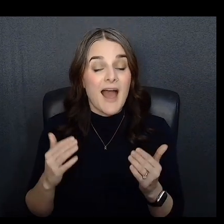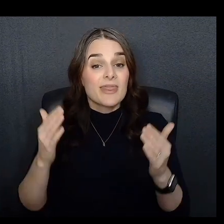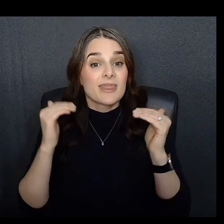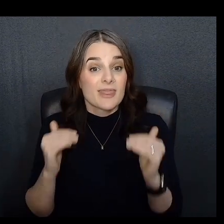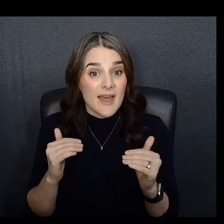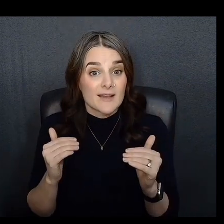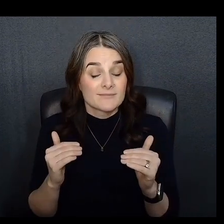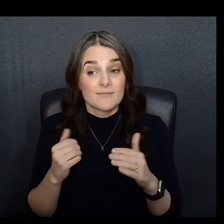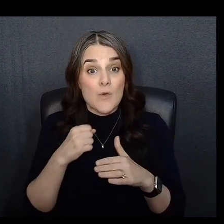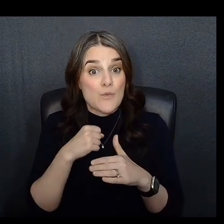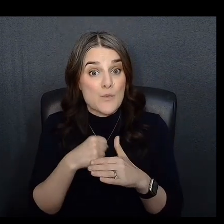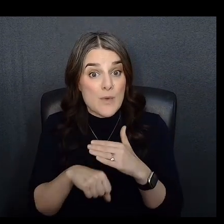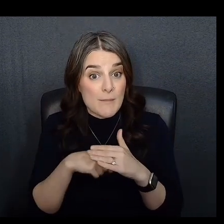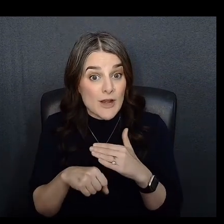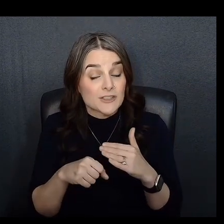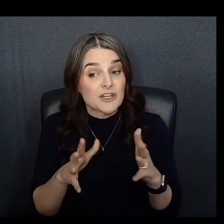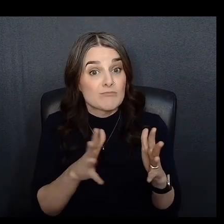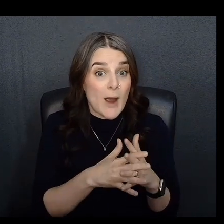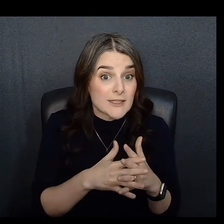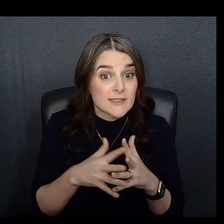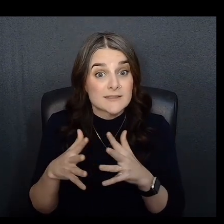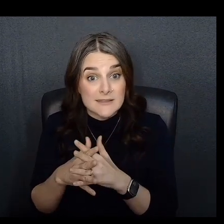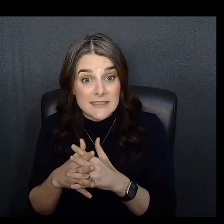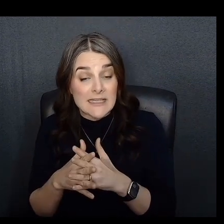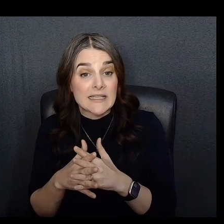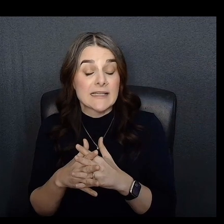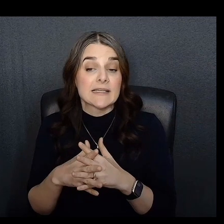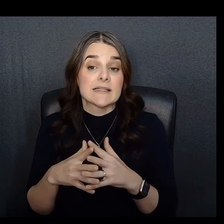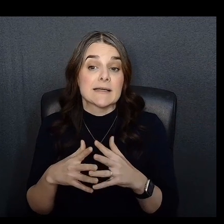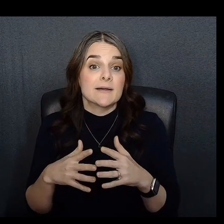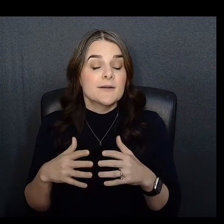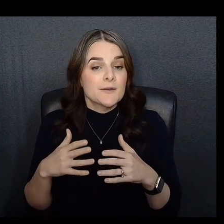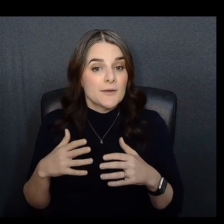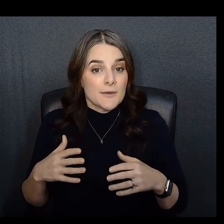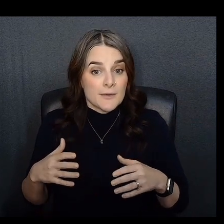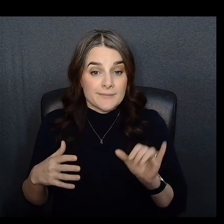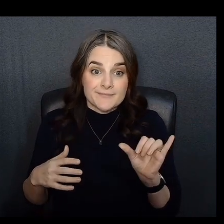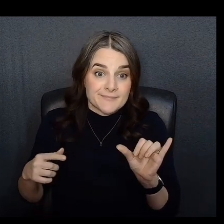being able to talk about pregnancy, conception, and all that stuff that's involved